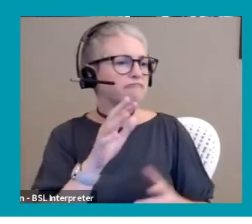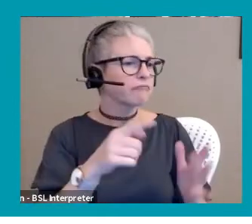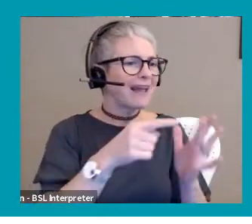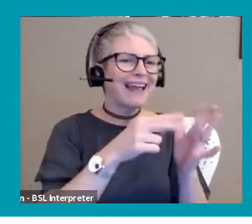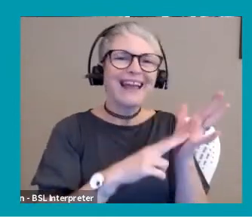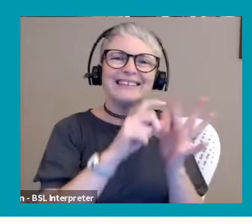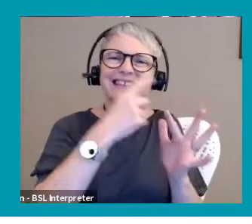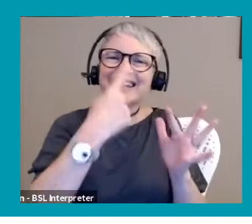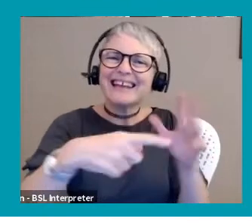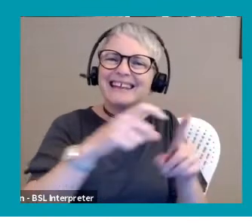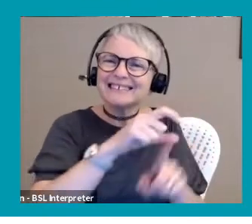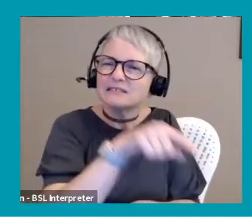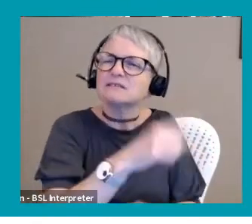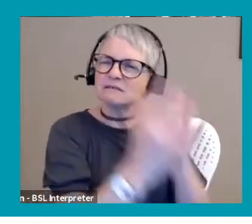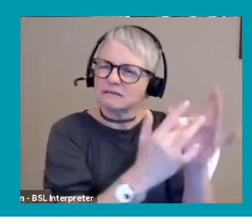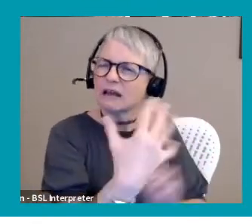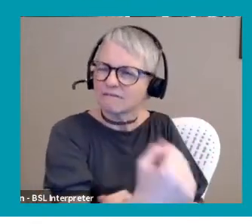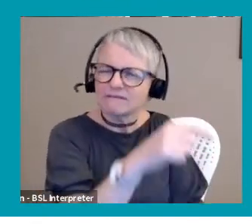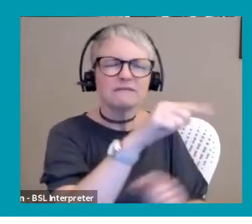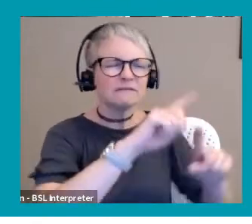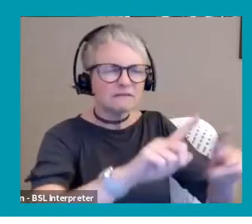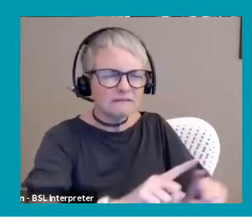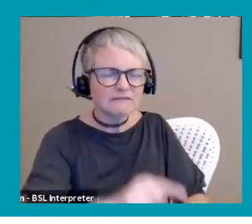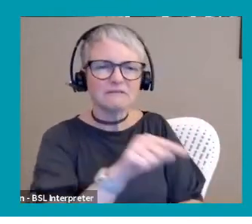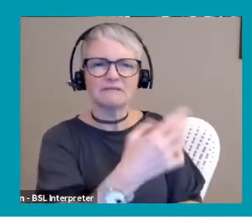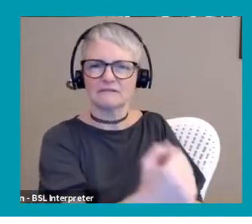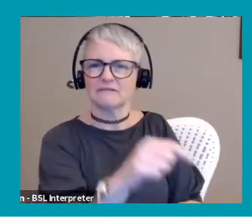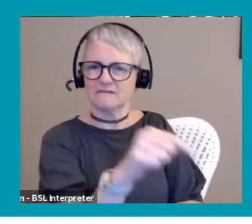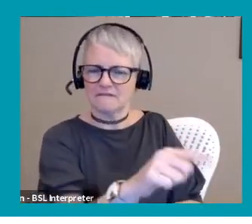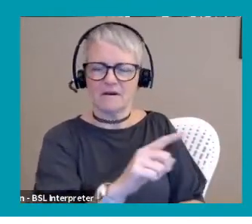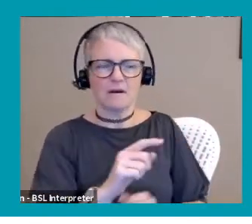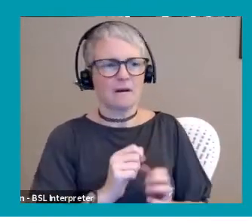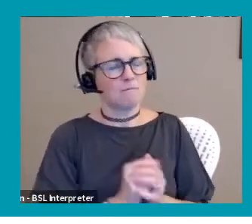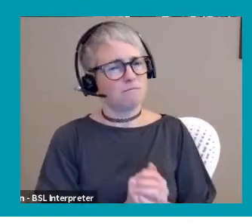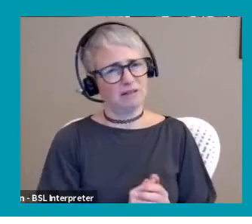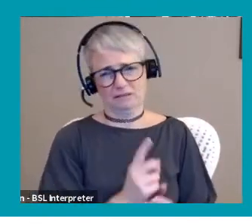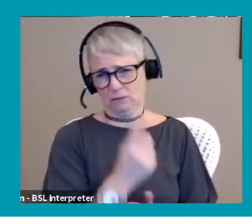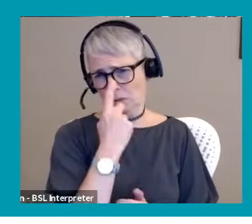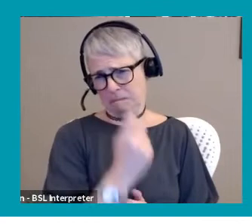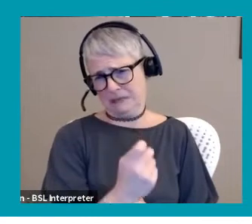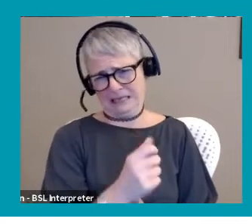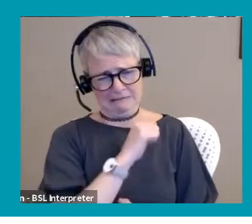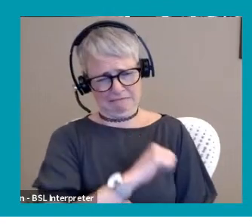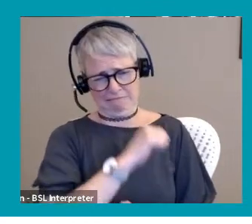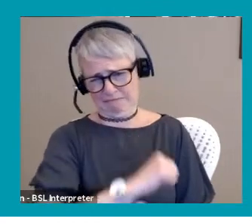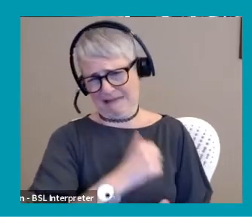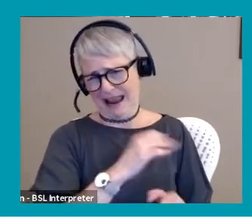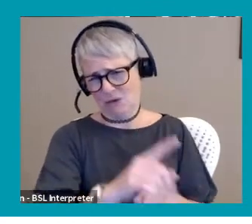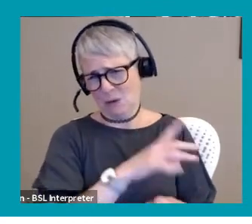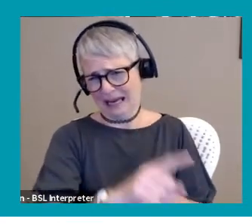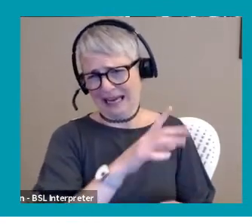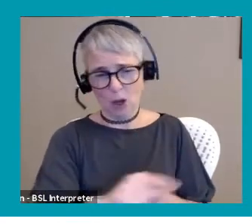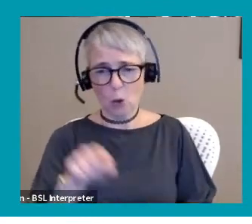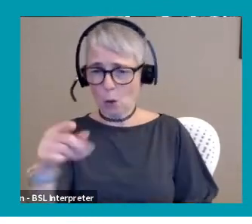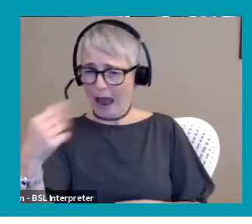So there is hundreds of thousands of vacancies a week and you are applying